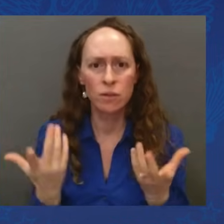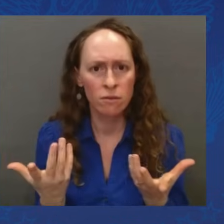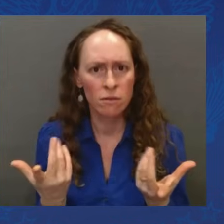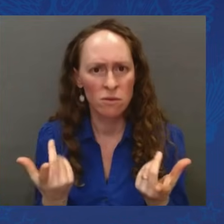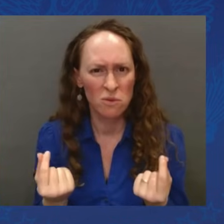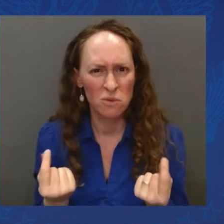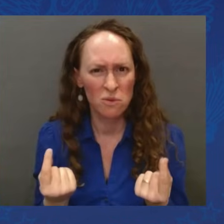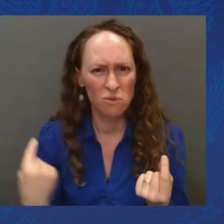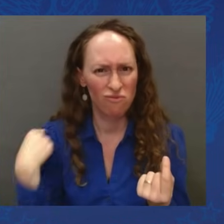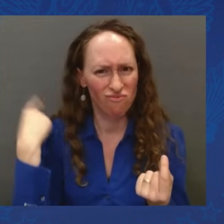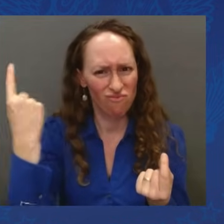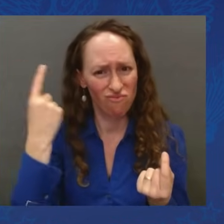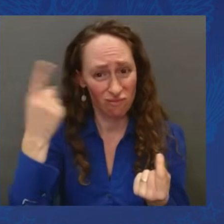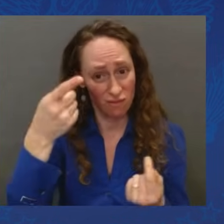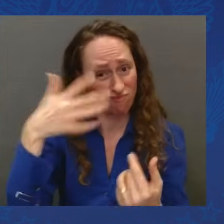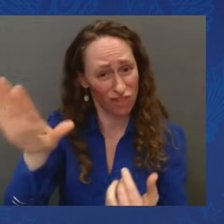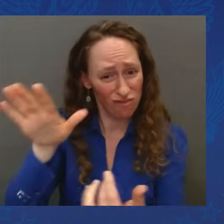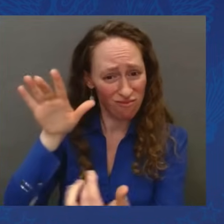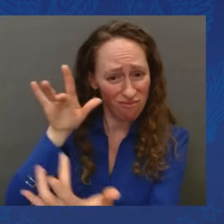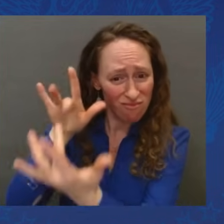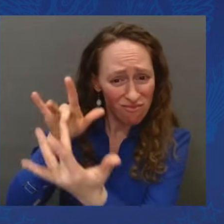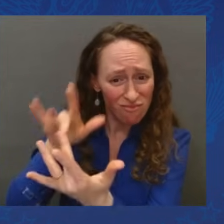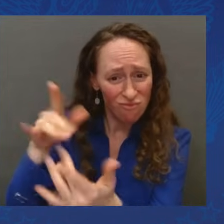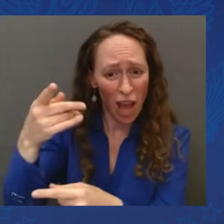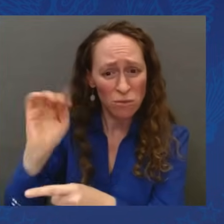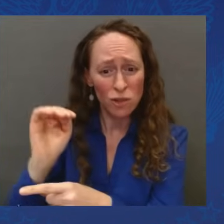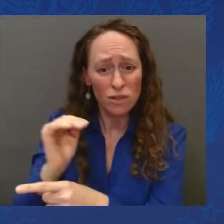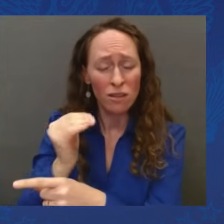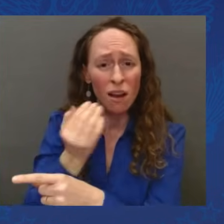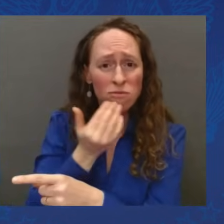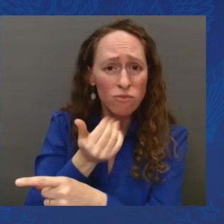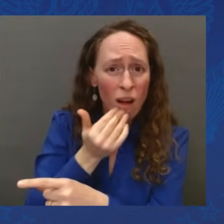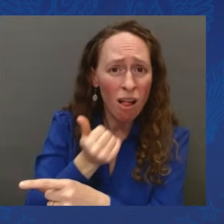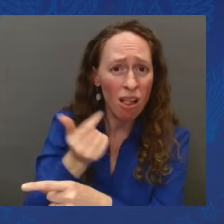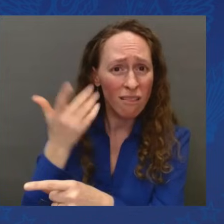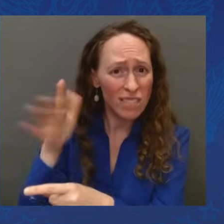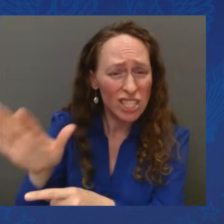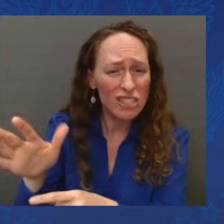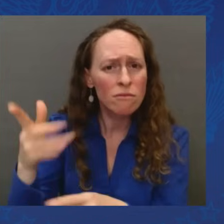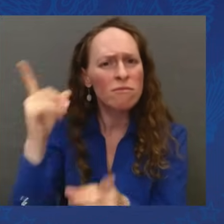any sort of deadline or timeframe for how long you are willing to support Israel in this operation?